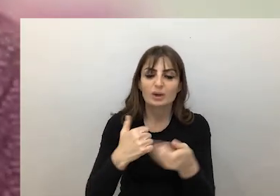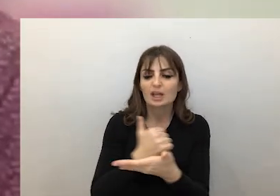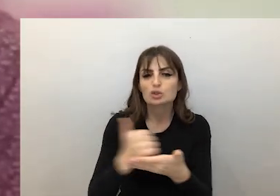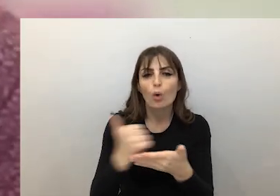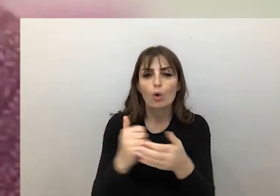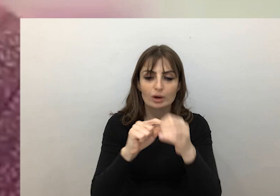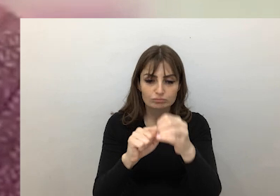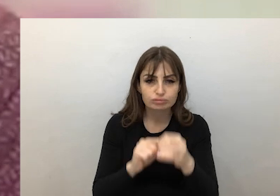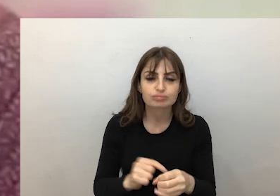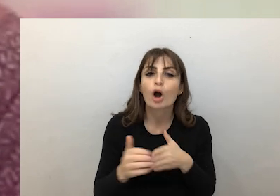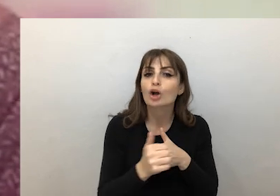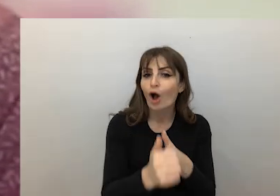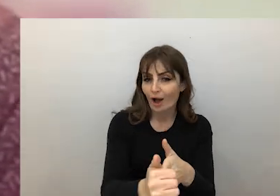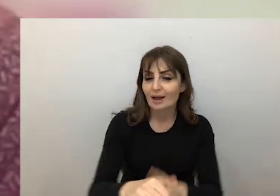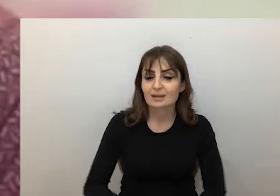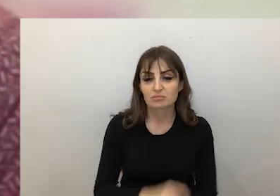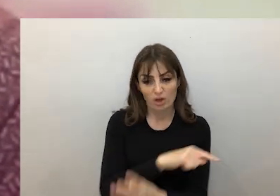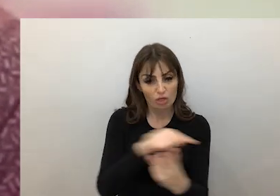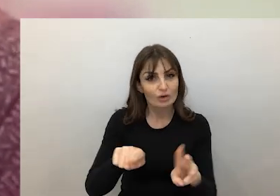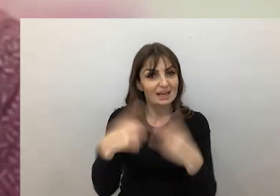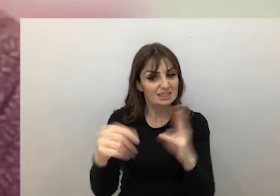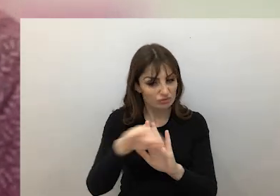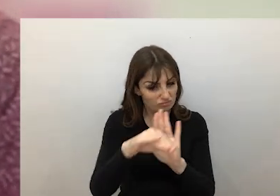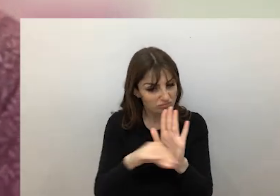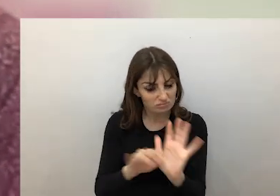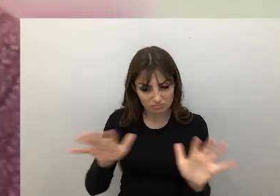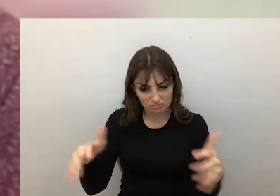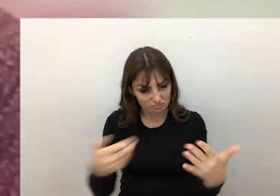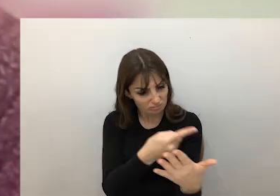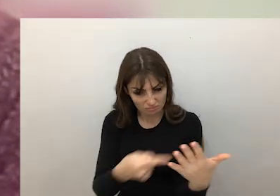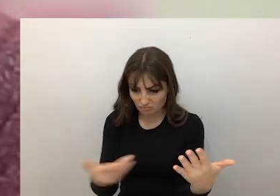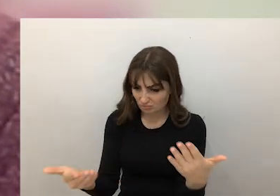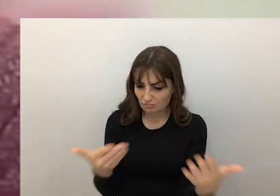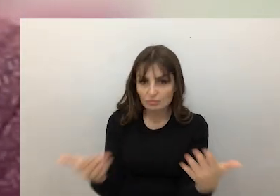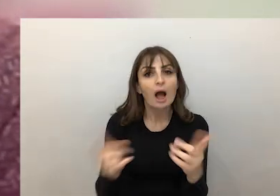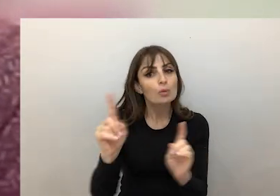It outlined three different criteria that we were scoring against and what an applicant had to